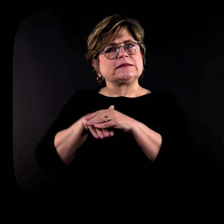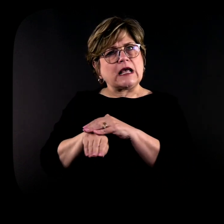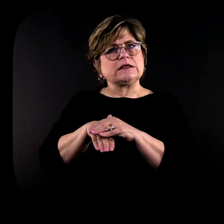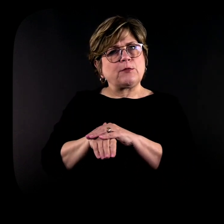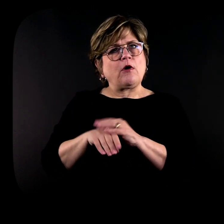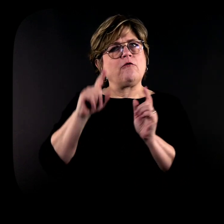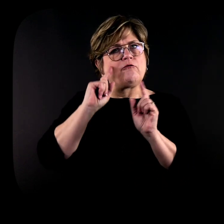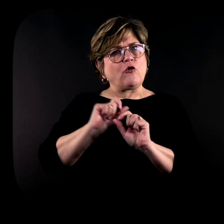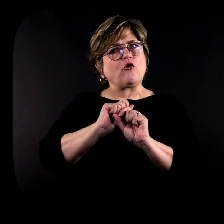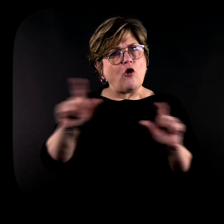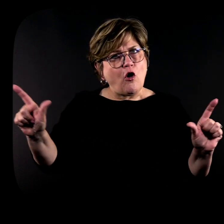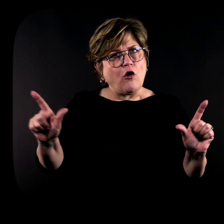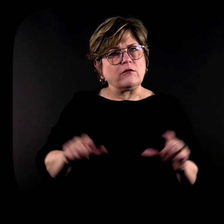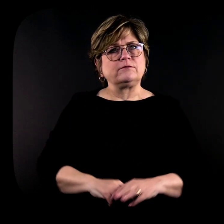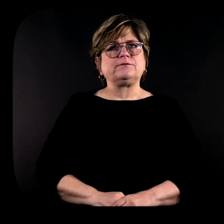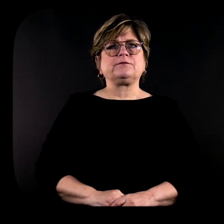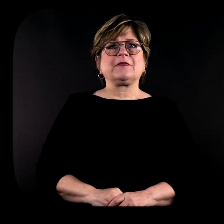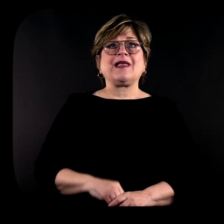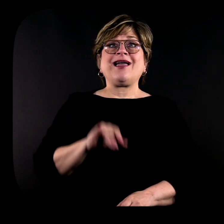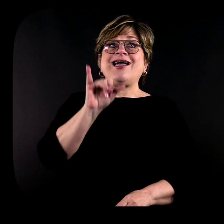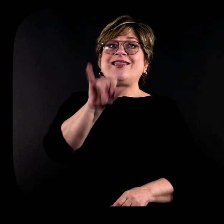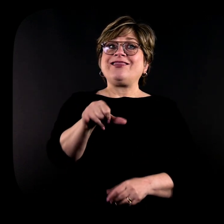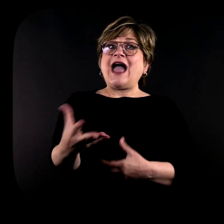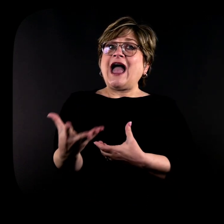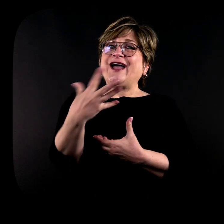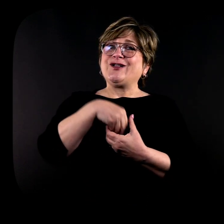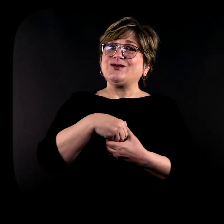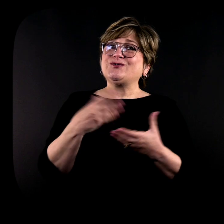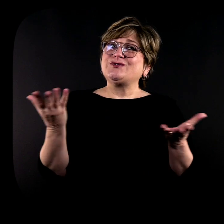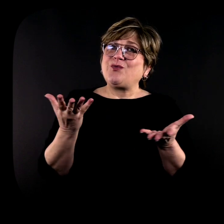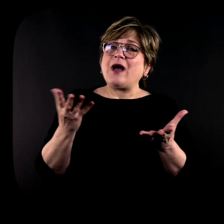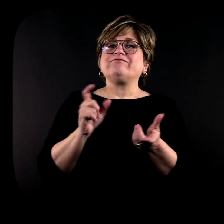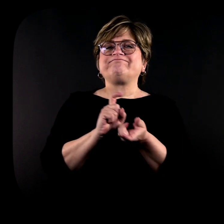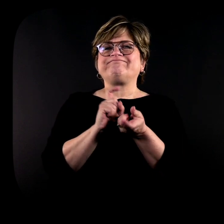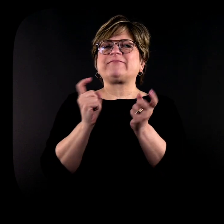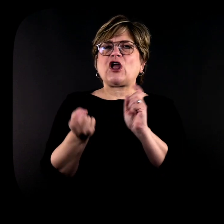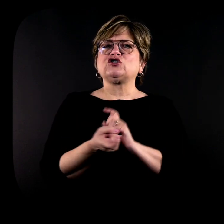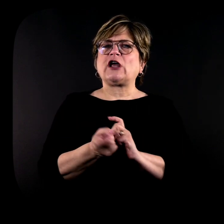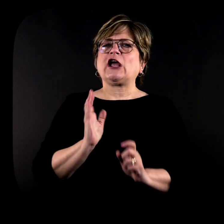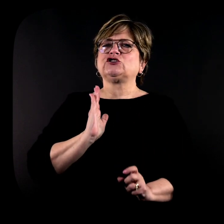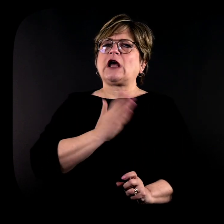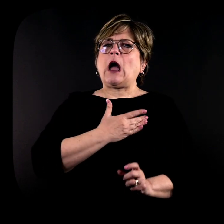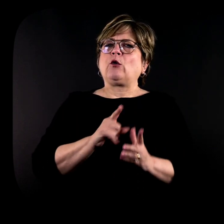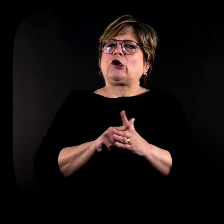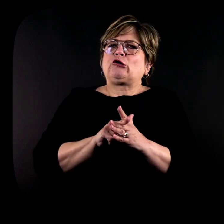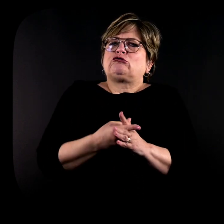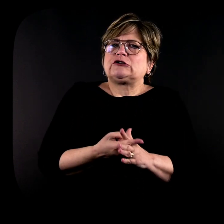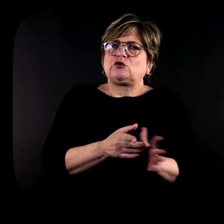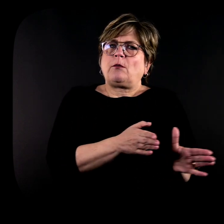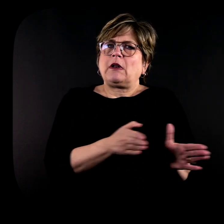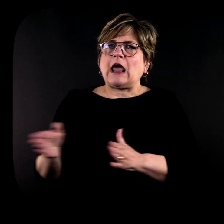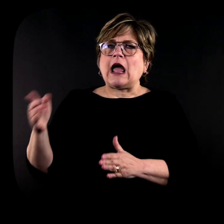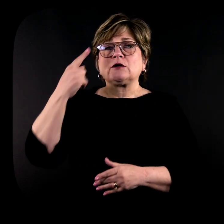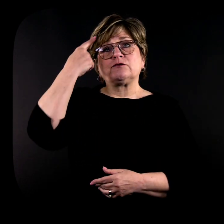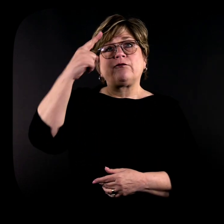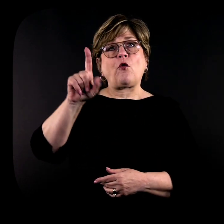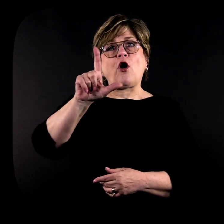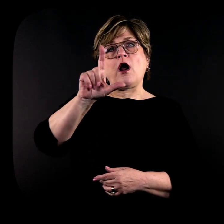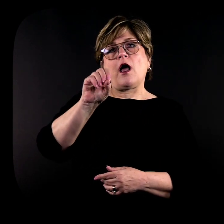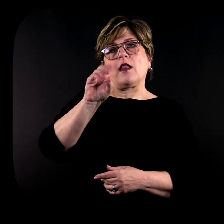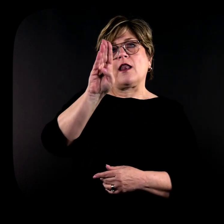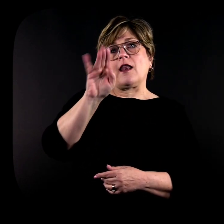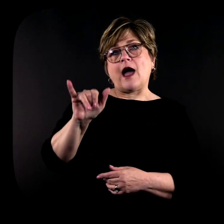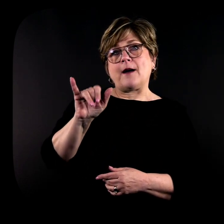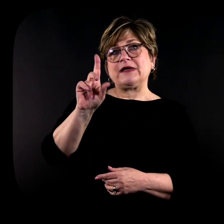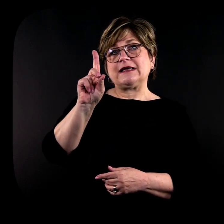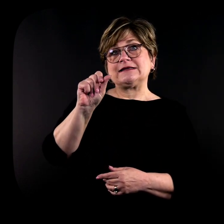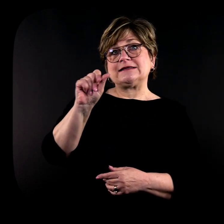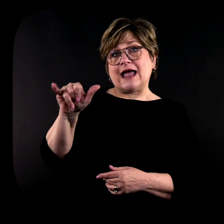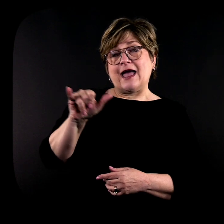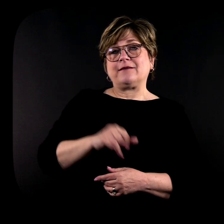and accessible to everyone. This includes changes to our original plans for Lobby Day.